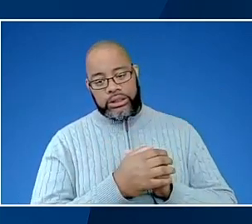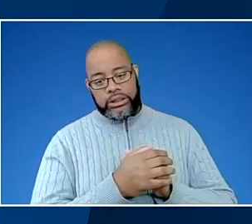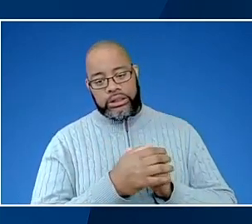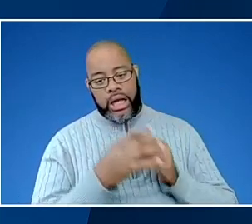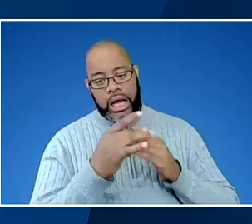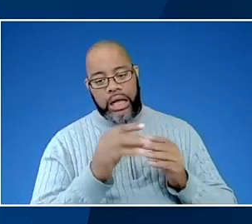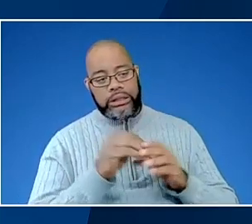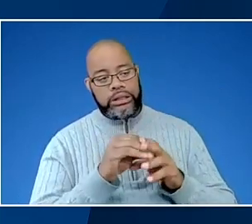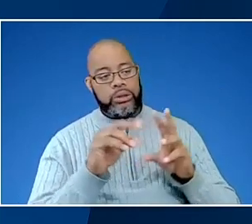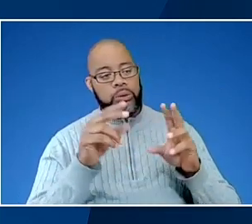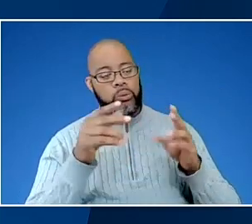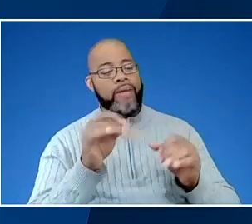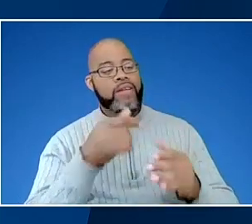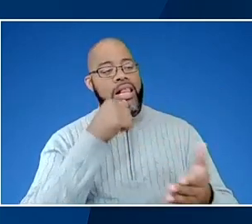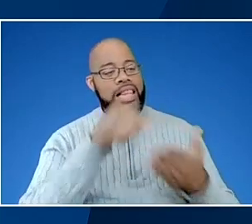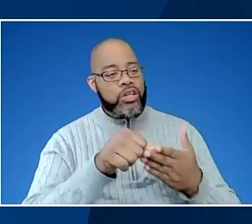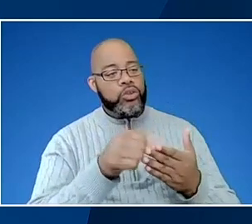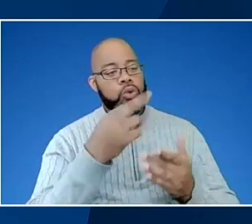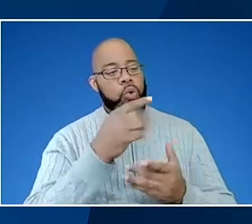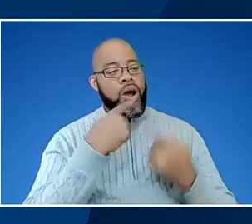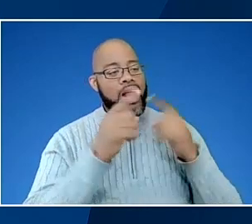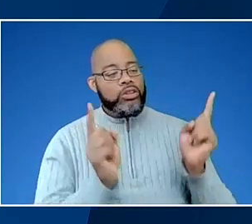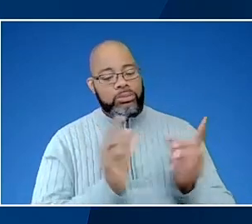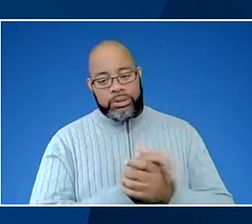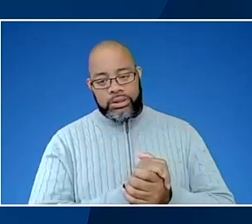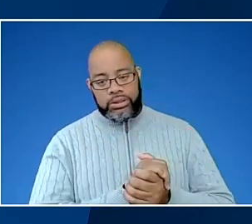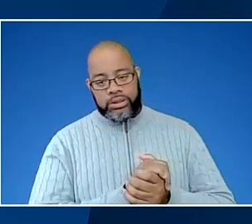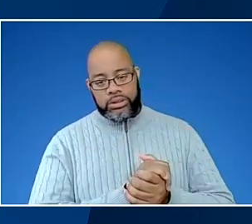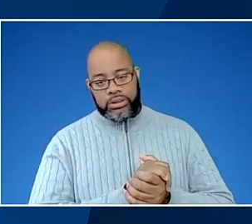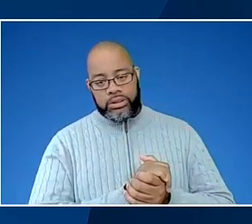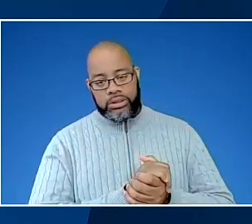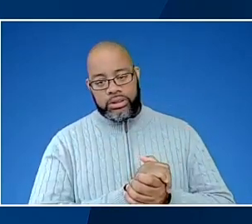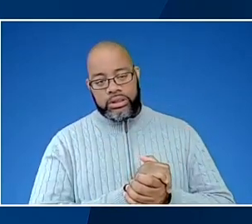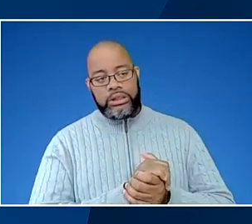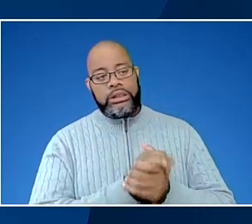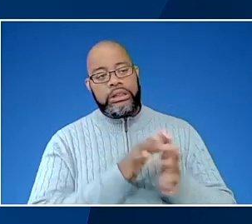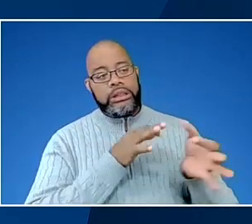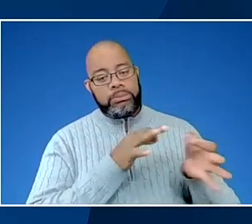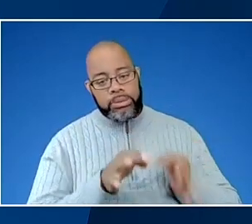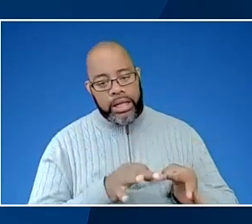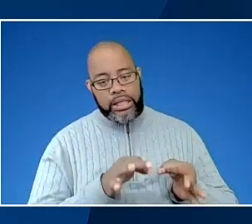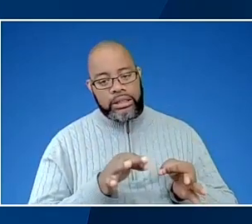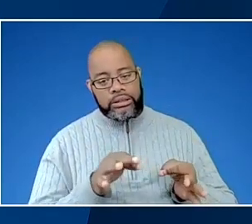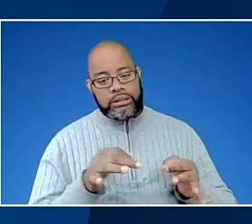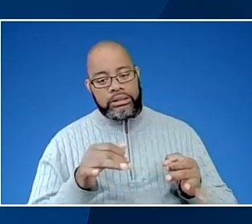letters or announcements to explain statutory regulatory provisions.